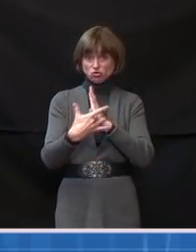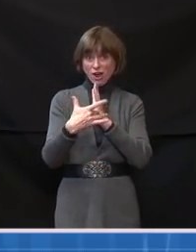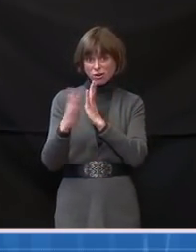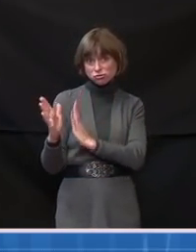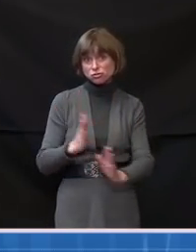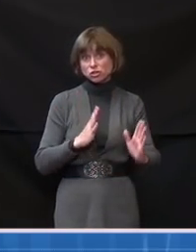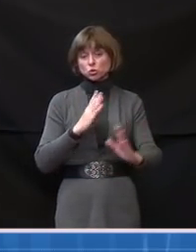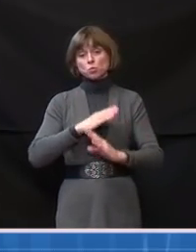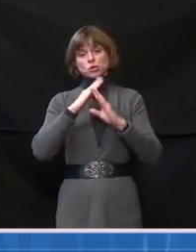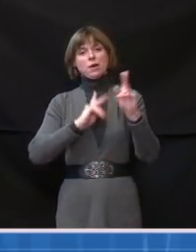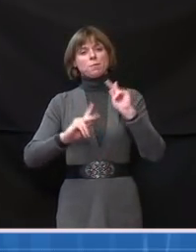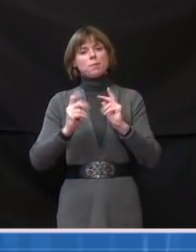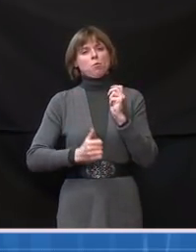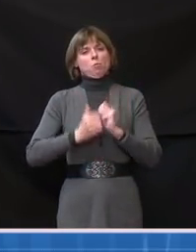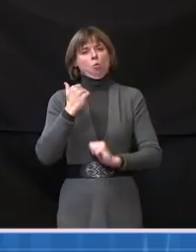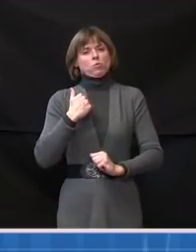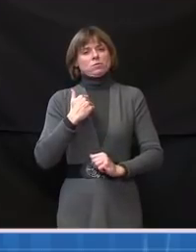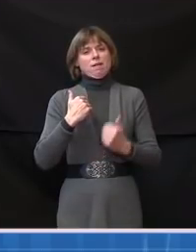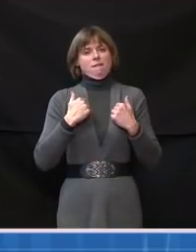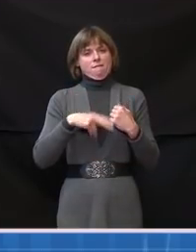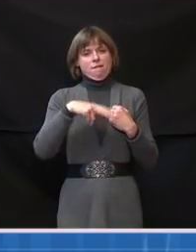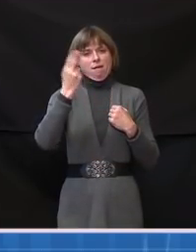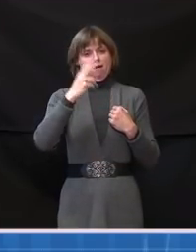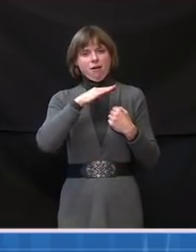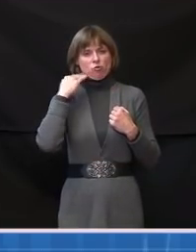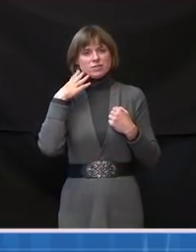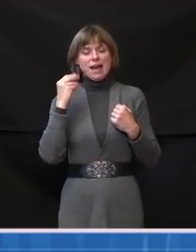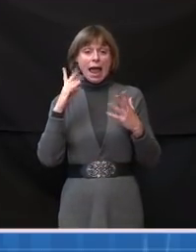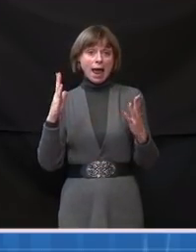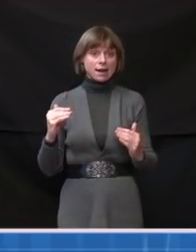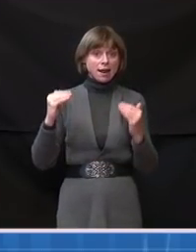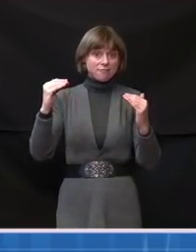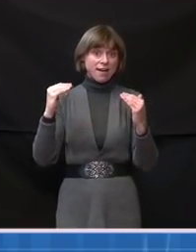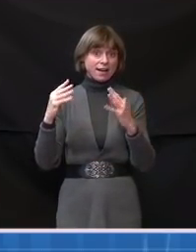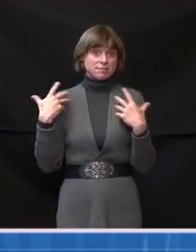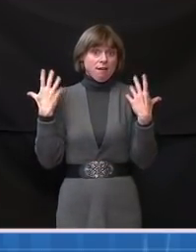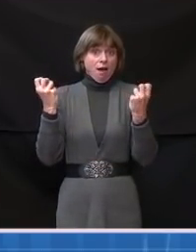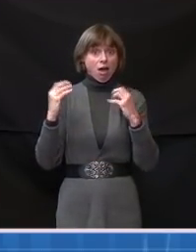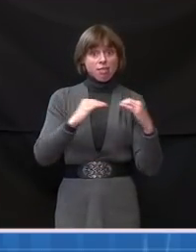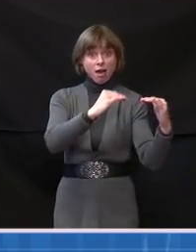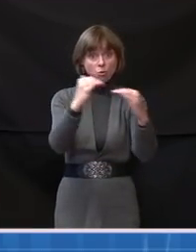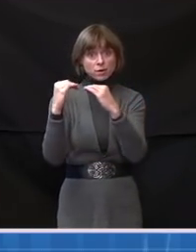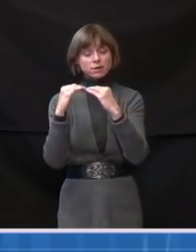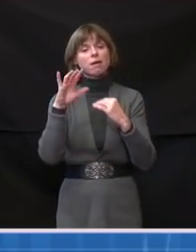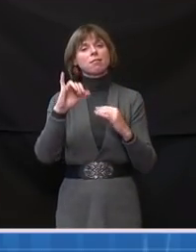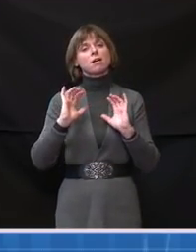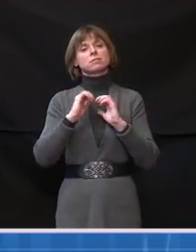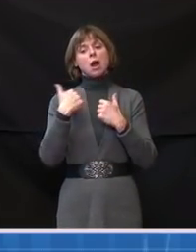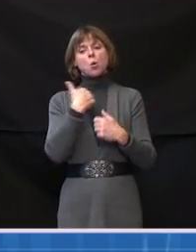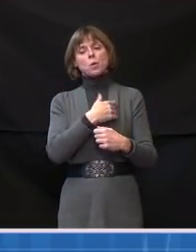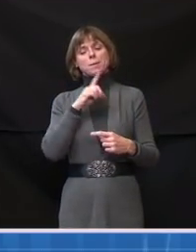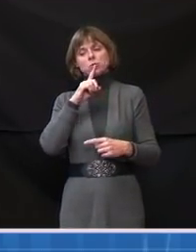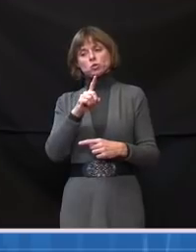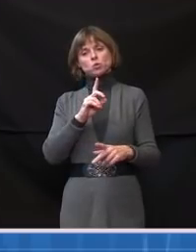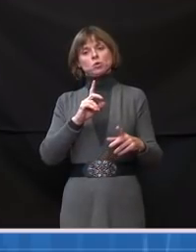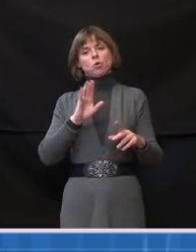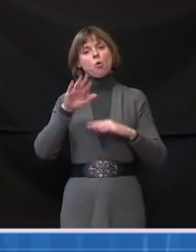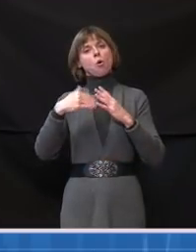and advance health equity, as part of our efforts to ensure all those in the frontlines involved in vaccinating their communities